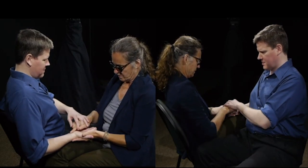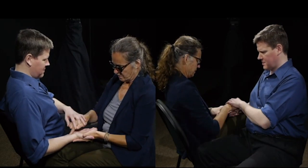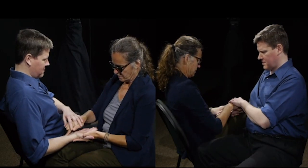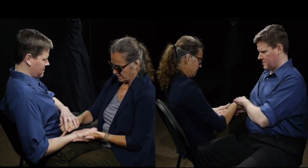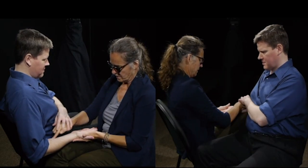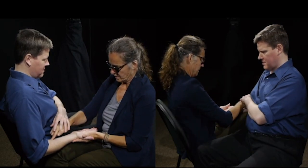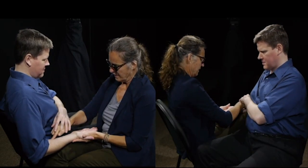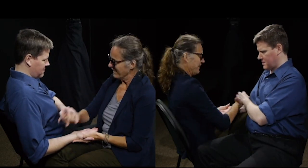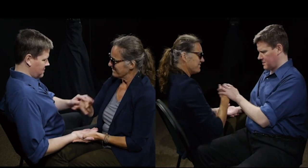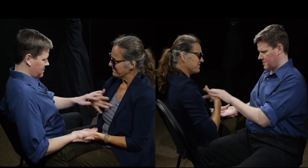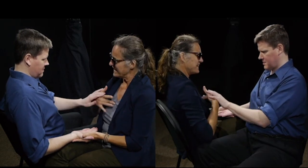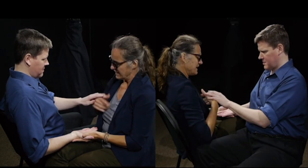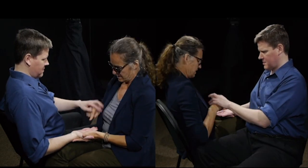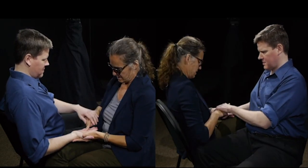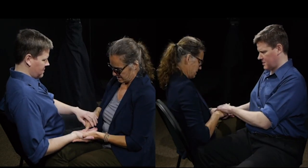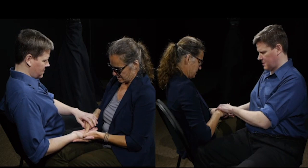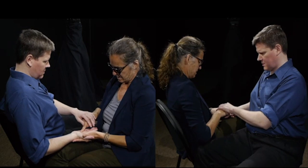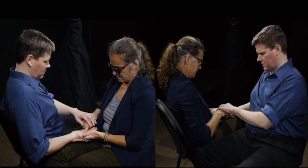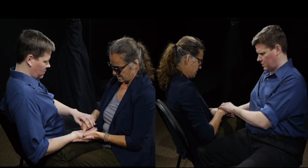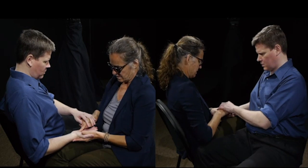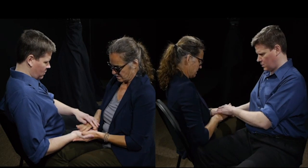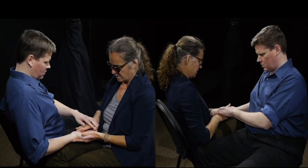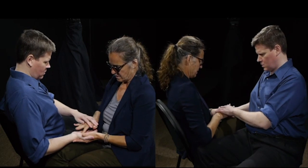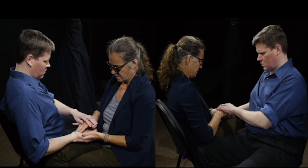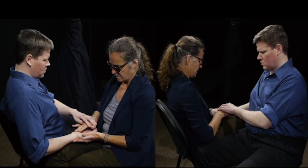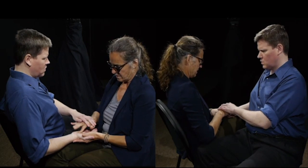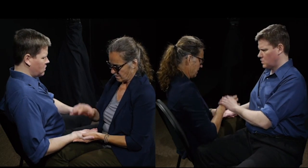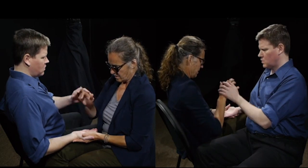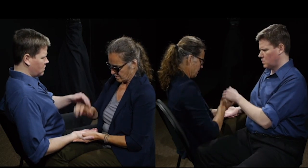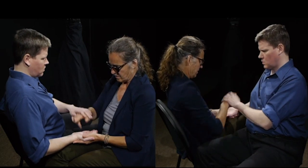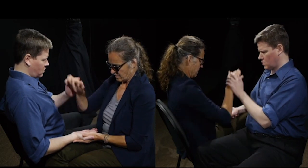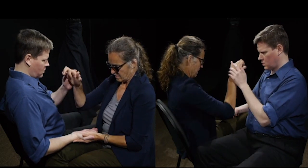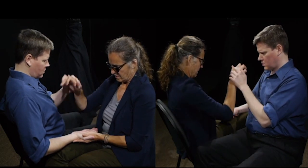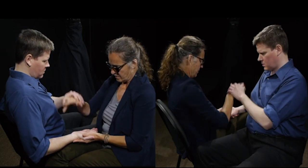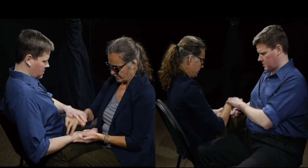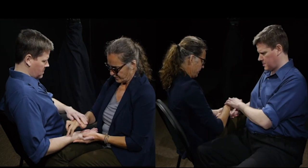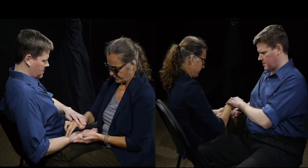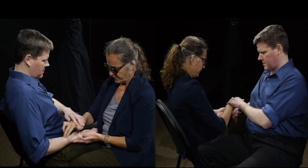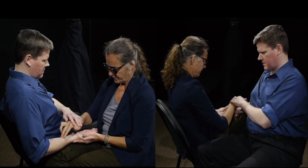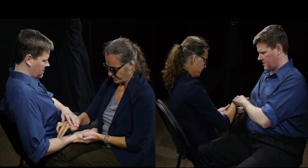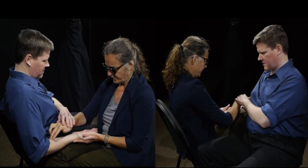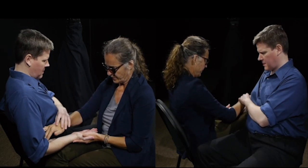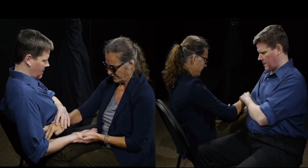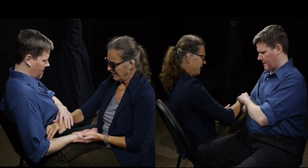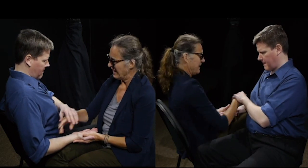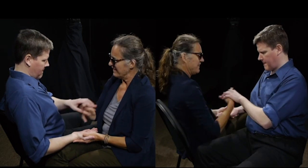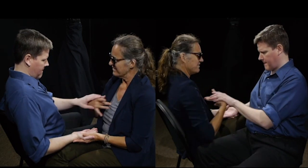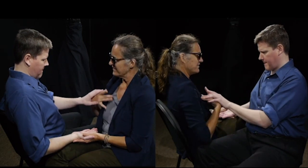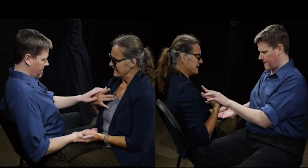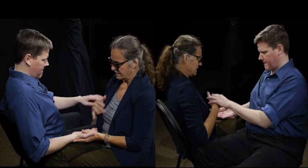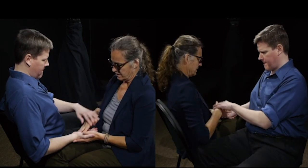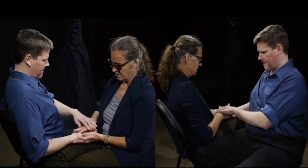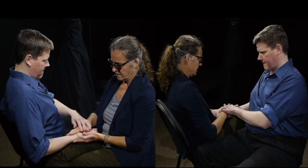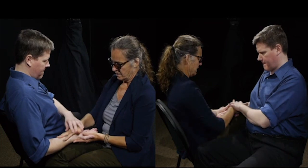up the sensitive inside of your arm, across your chest, and all the way to your other arm, where another flow of information is being received.